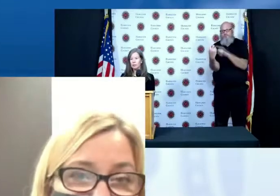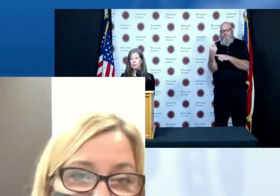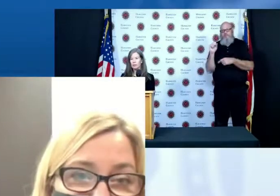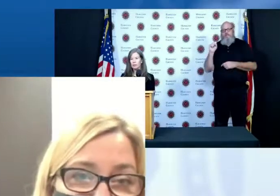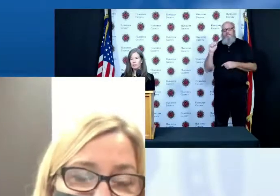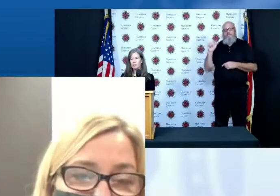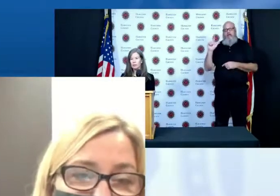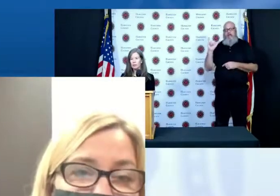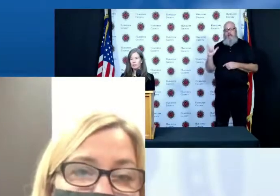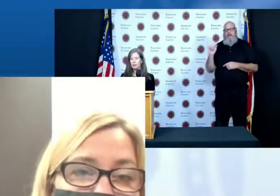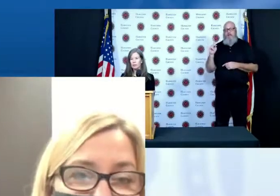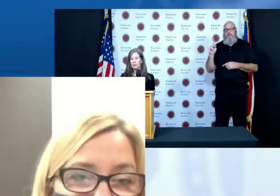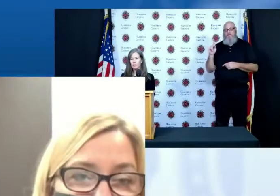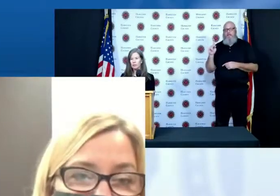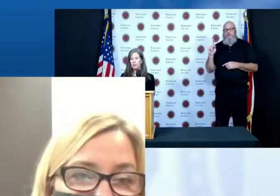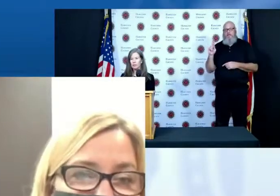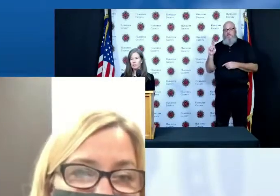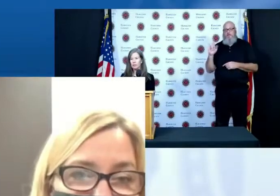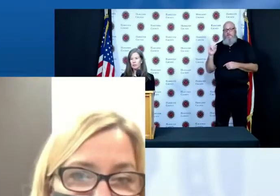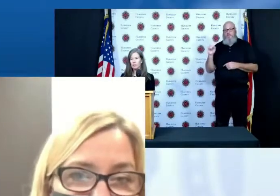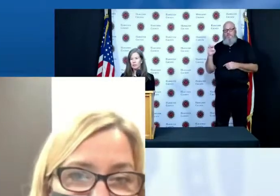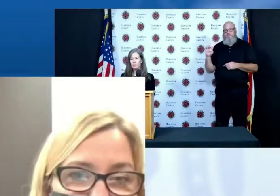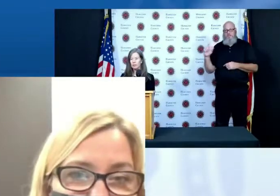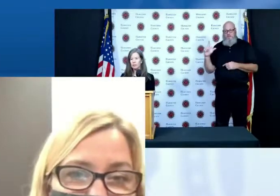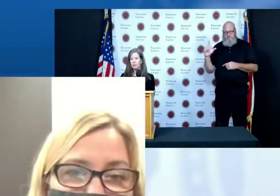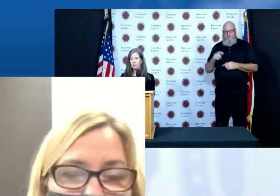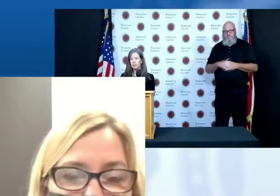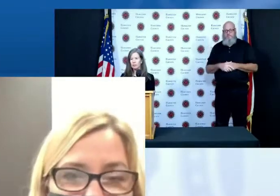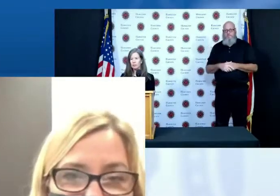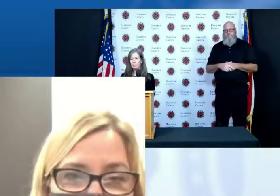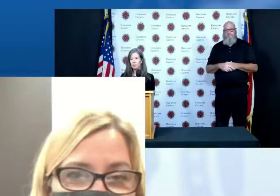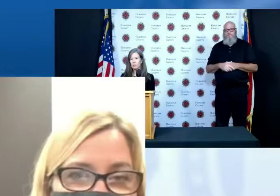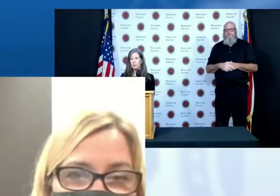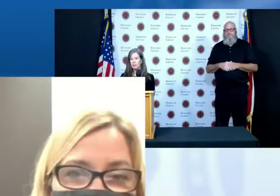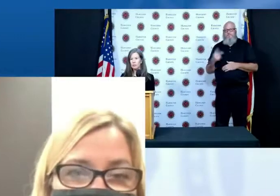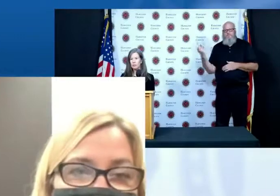be able to partner with the Commissioners and with the Public Health Department to provide